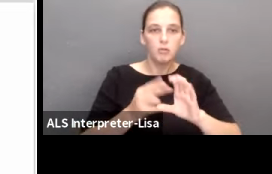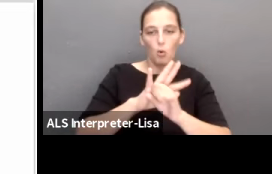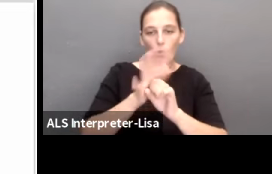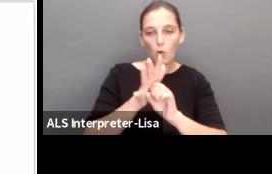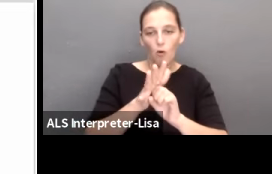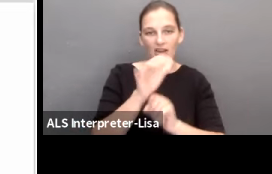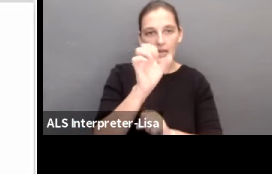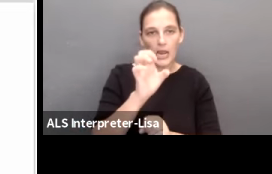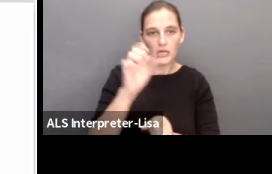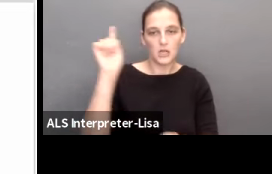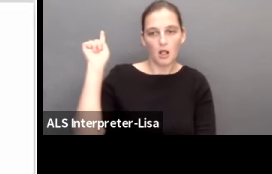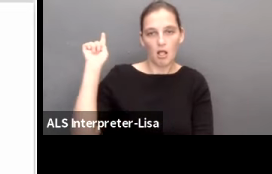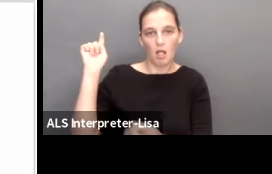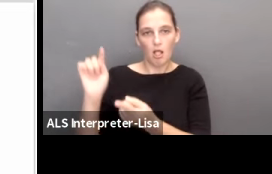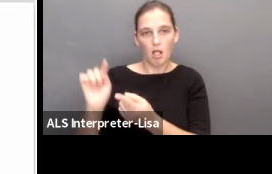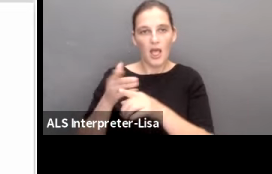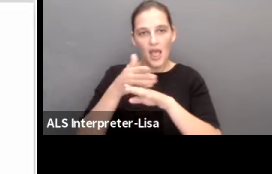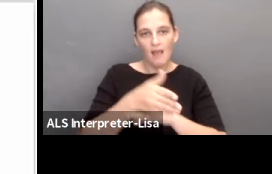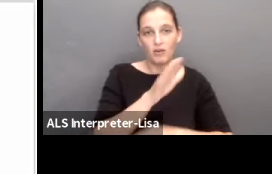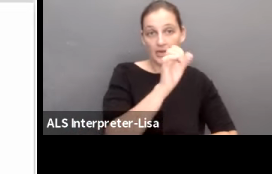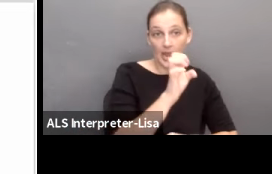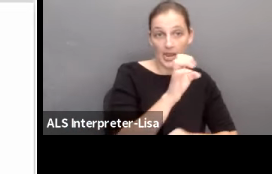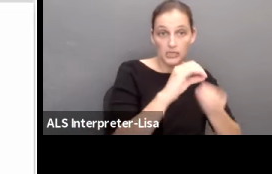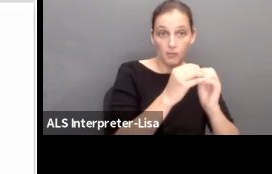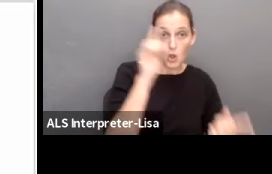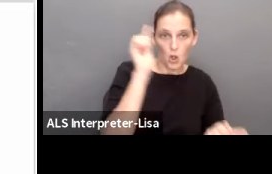and that is what we have seen this time as well.